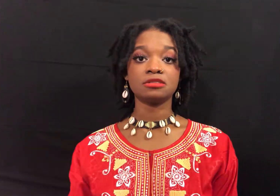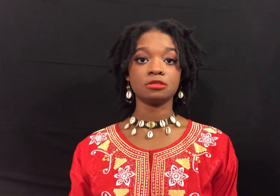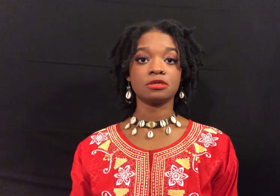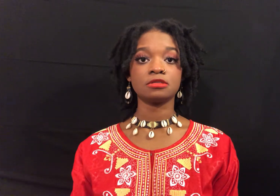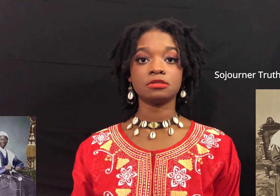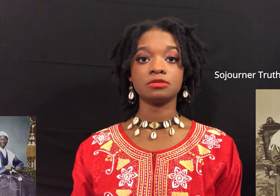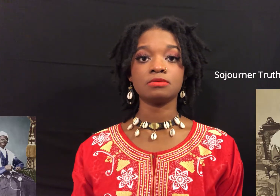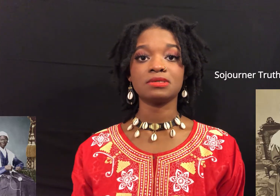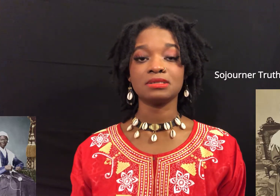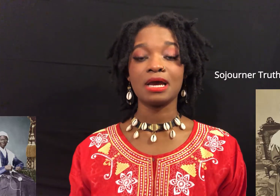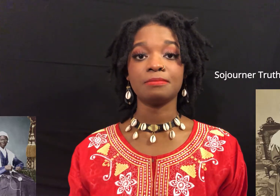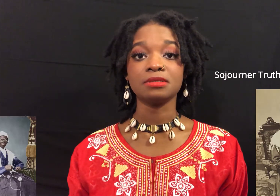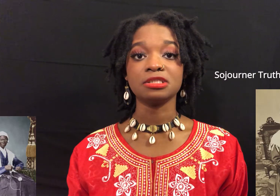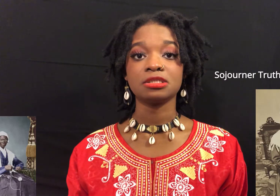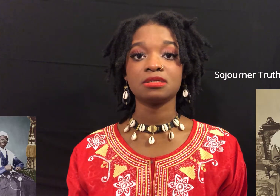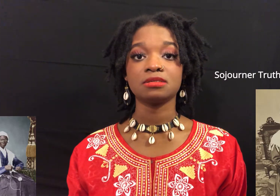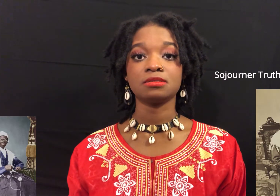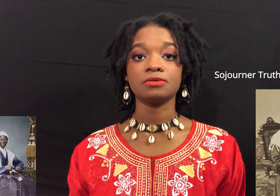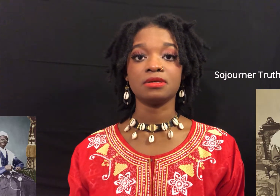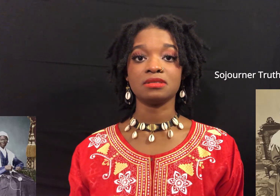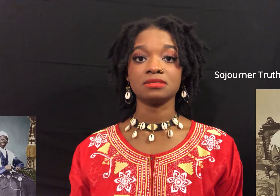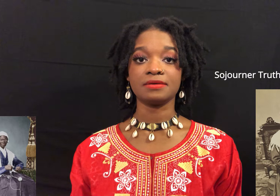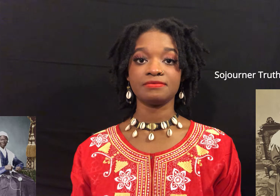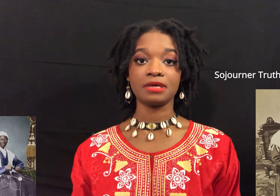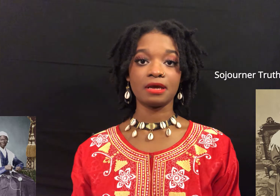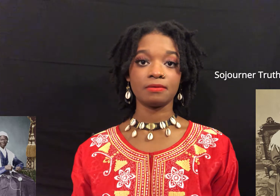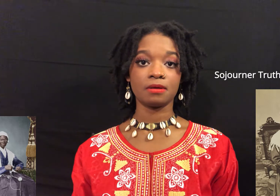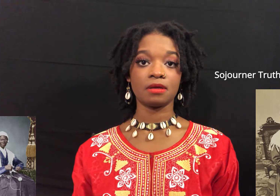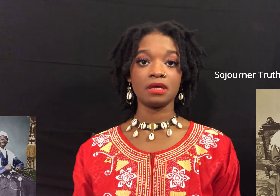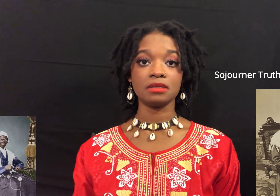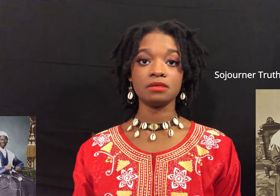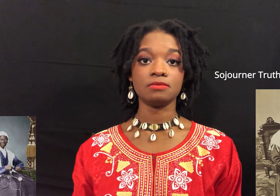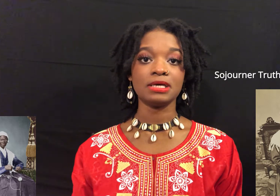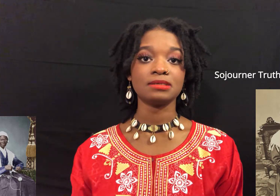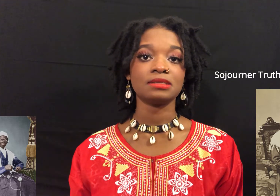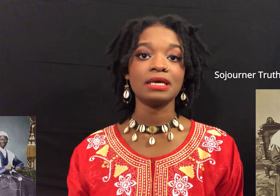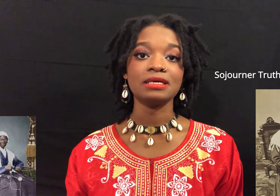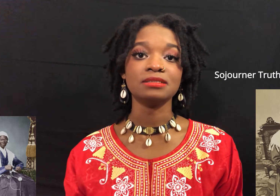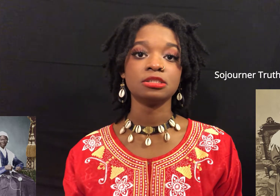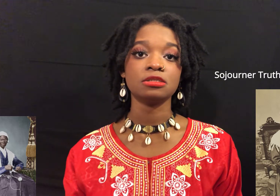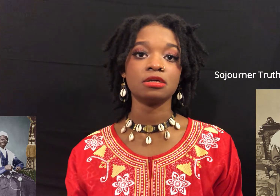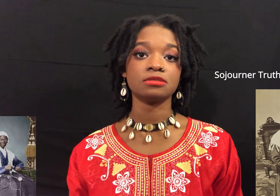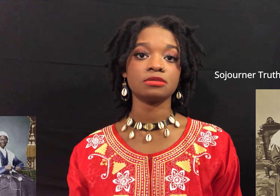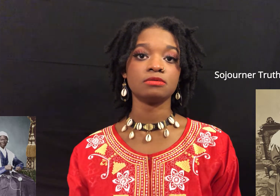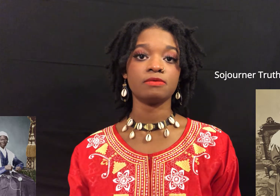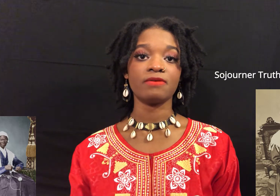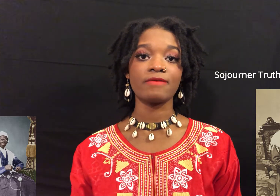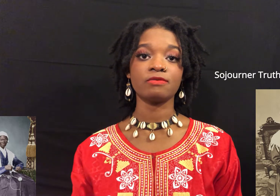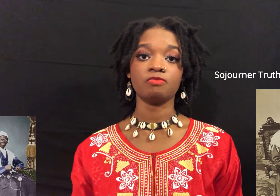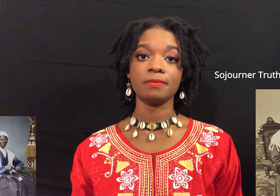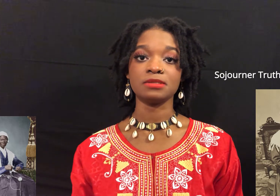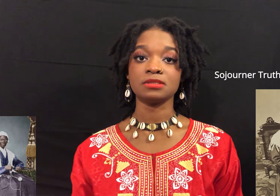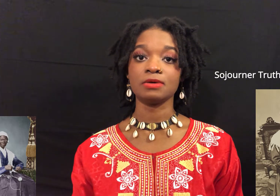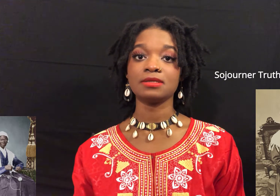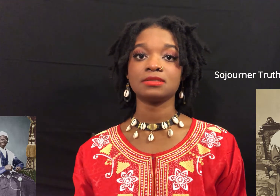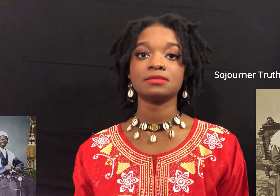Sojourner Truth was an abolitionist during the slavery era in the US and she also fought for women's rights.